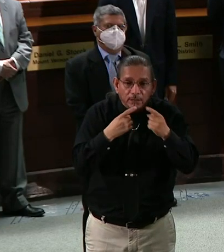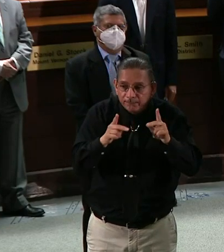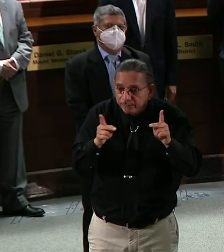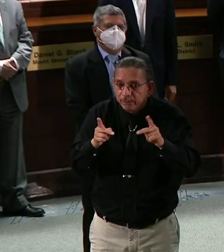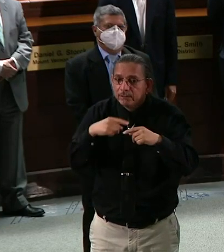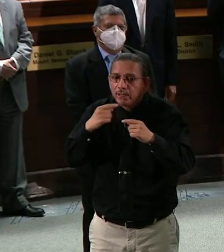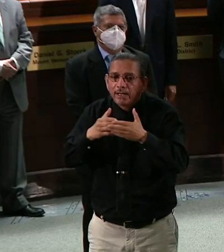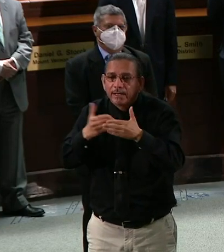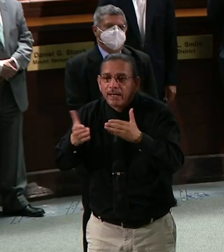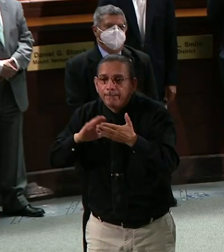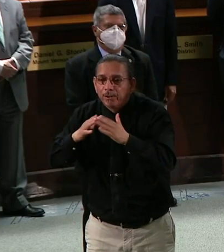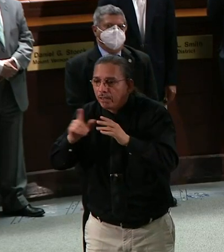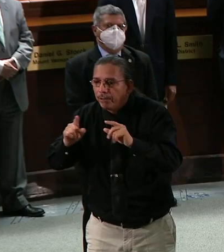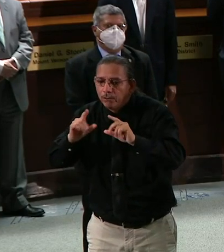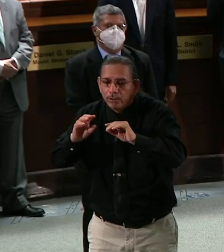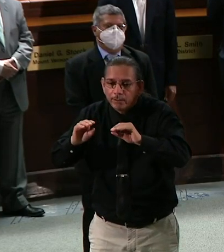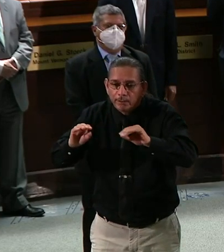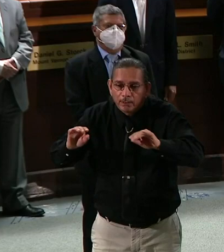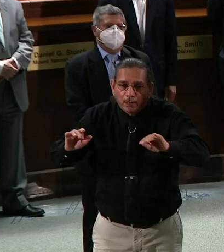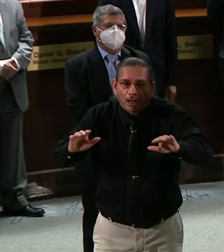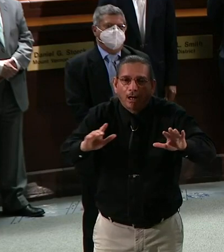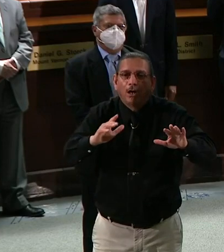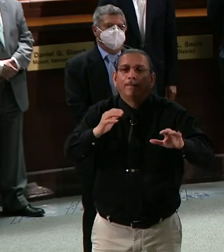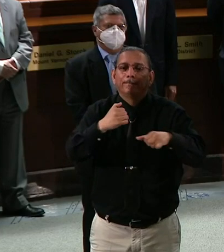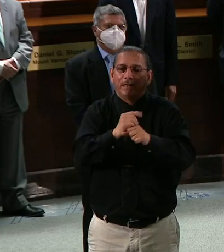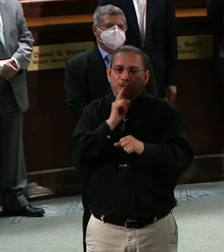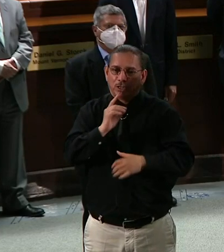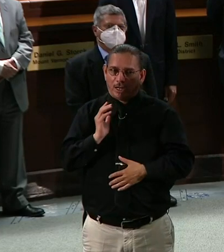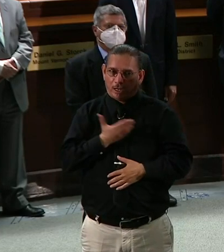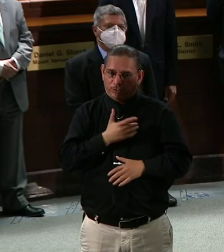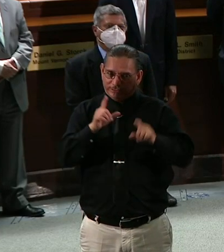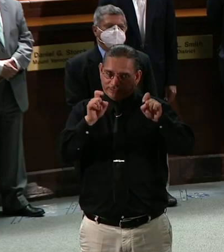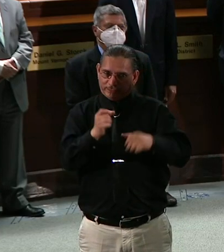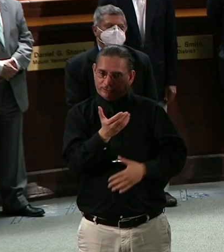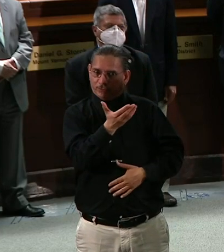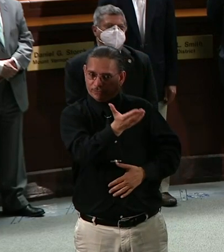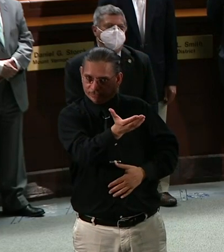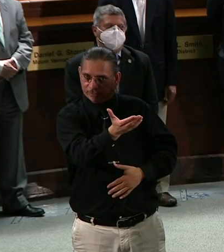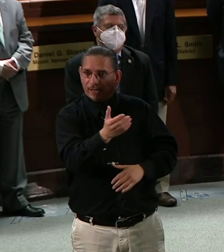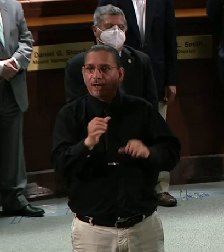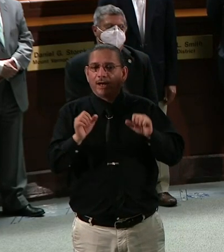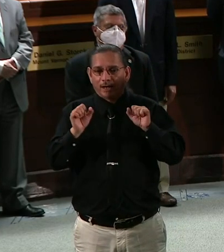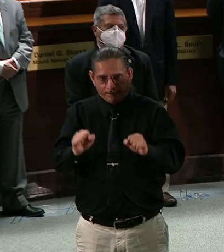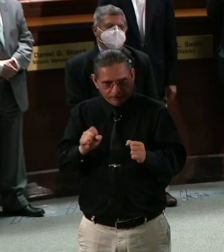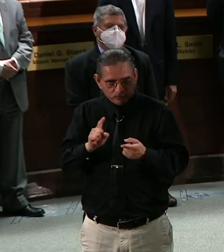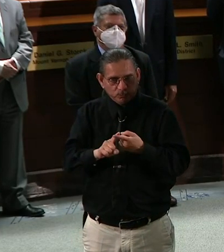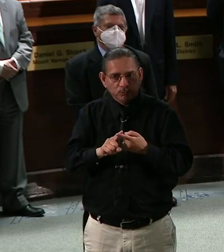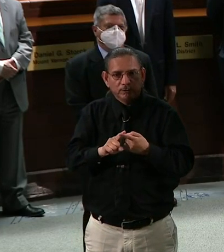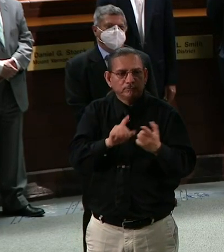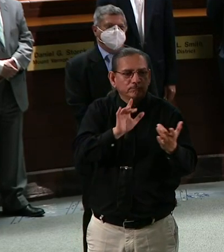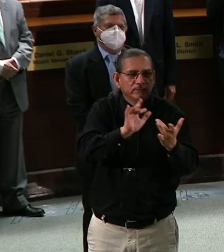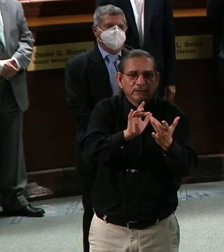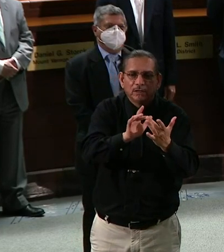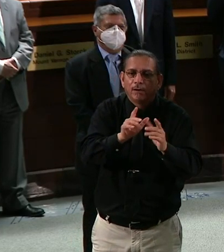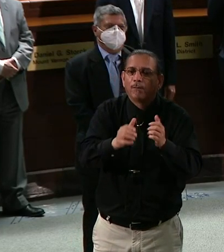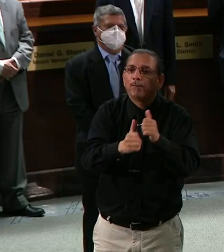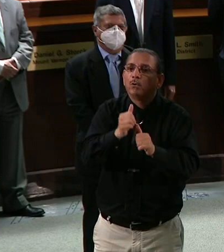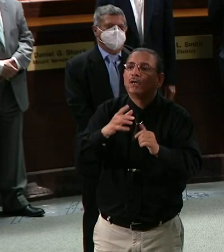WITH THE NEIGHBORS AND COMMUNITY GROUPS IN THE AREA SO THAT WE CAN ENSURE THAT OUR